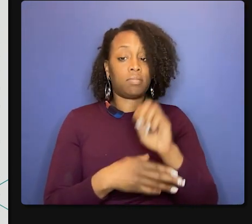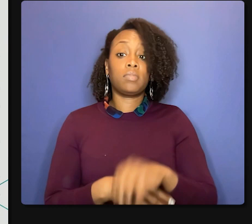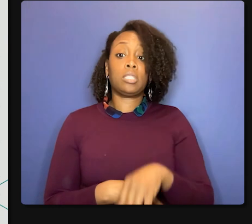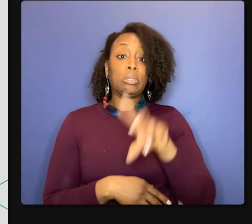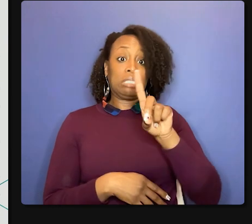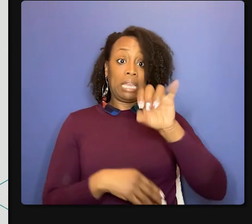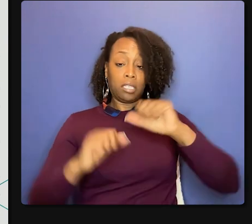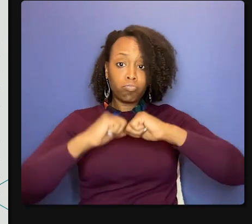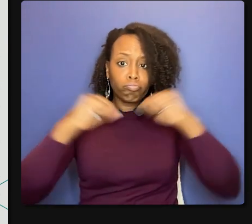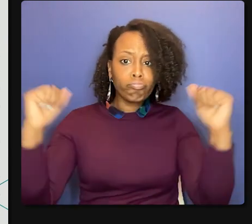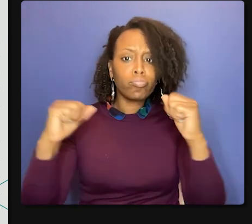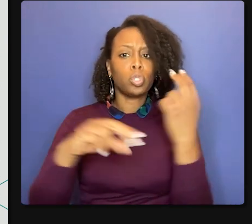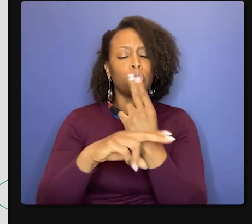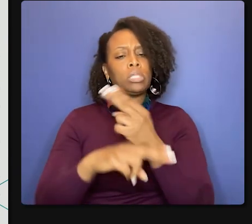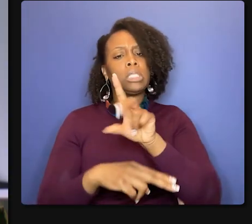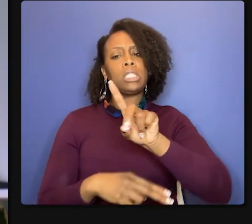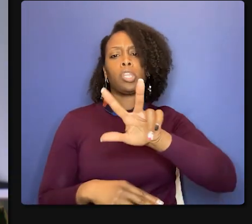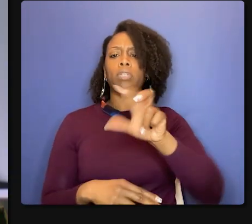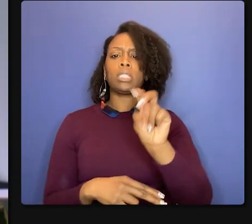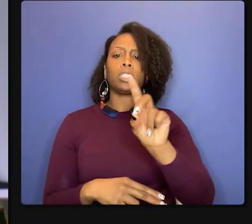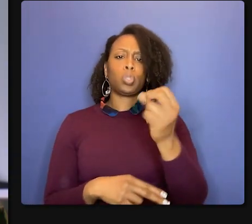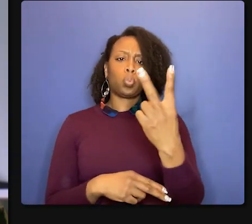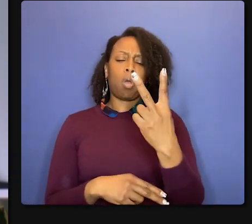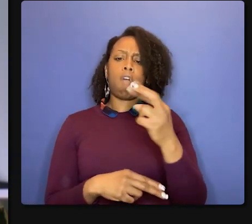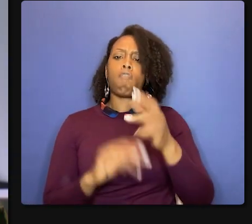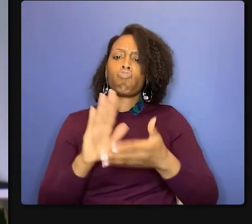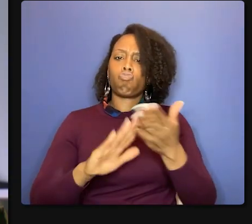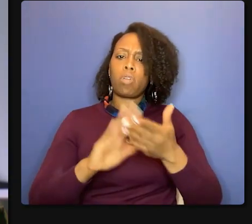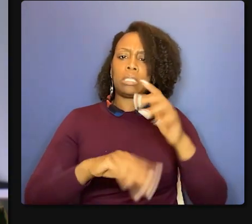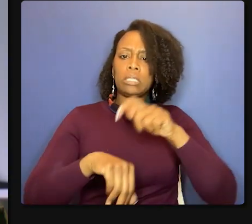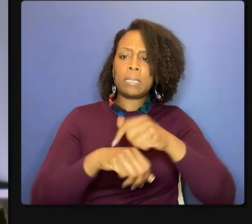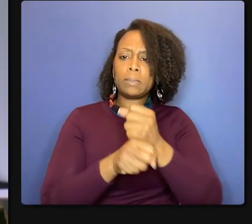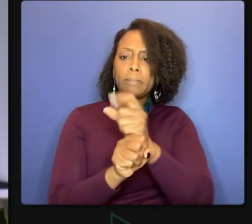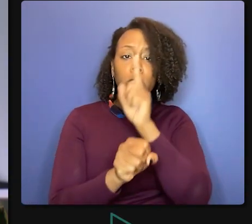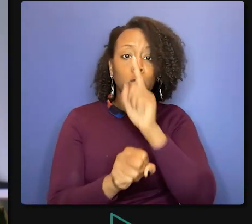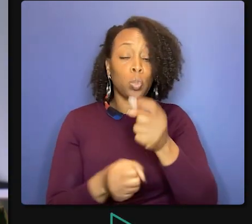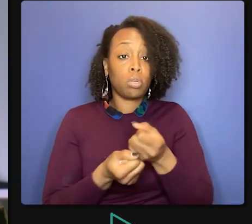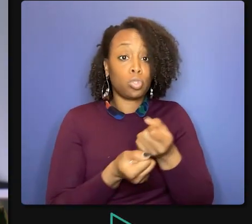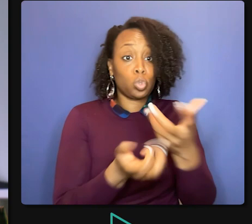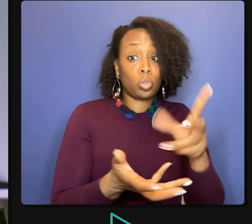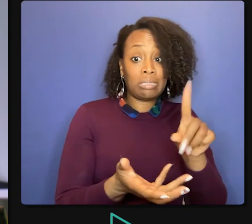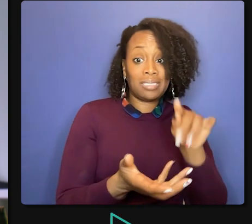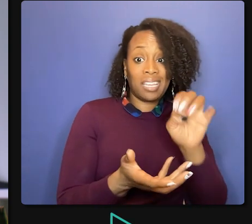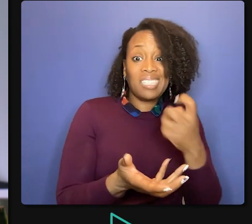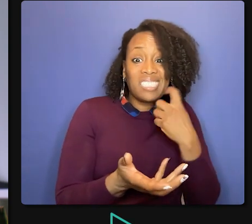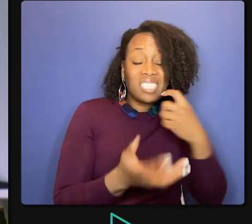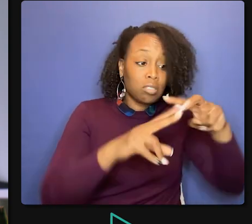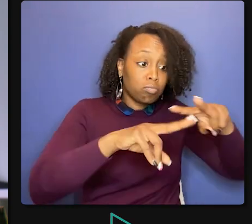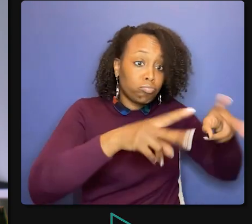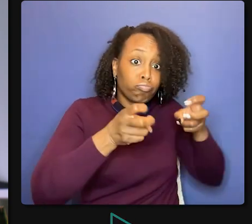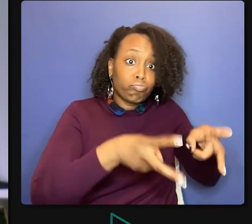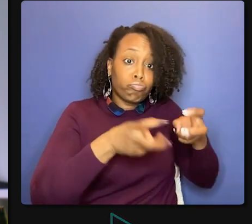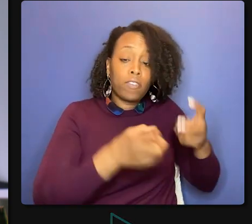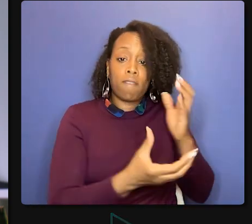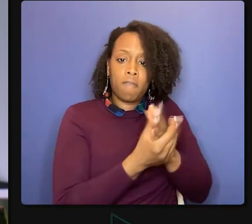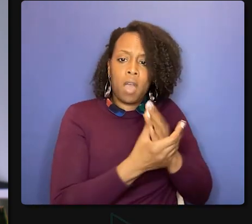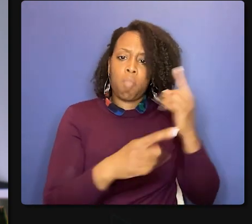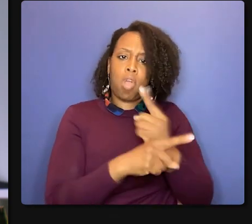So DirectStorage under the covers uses the D3D12 runtime to ensure that that source data that we just read from the file